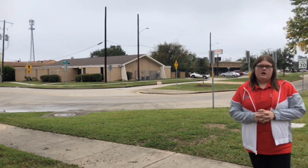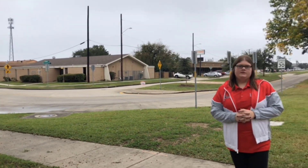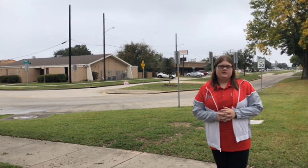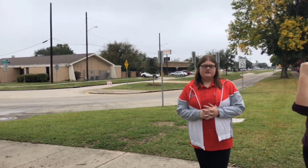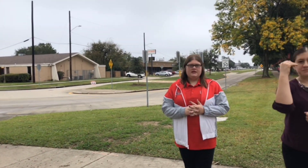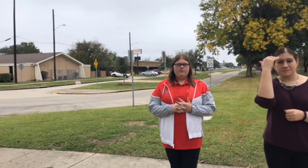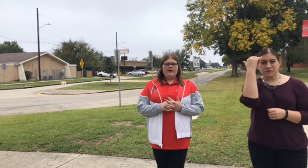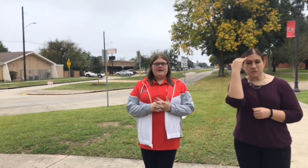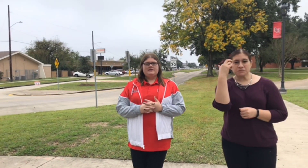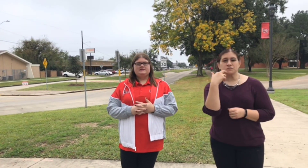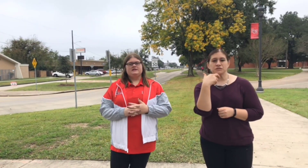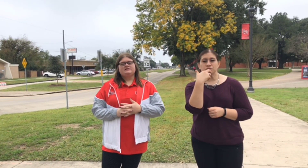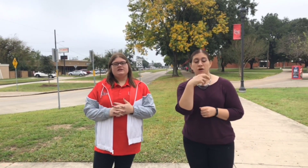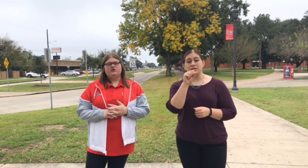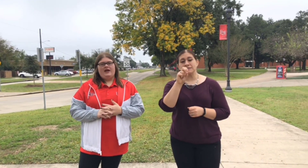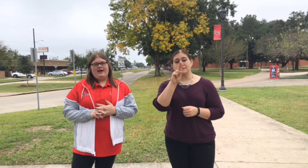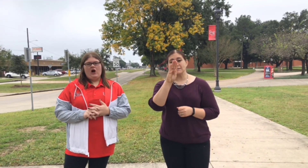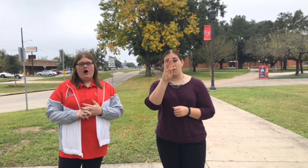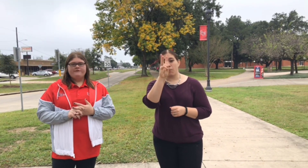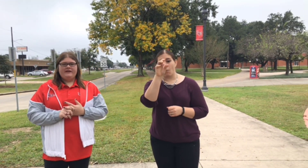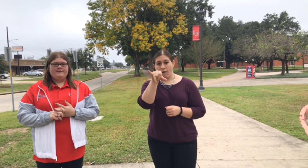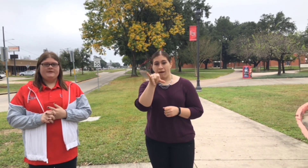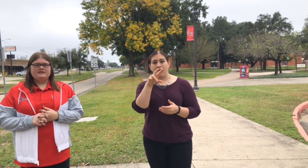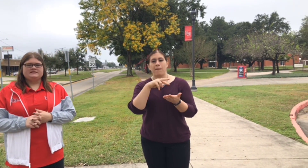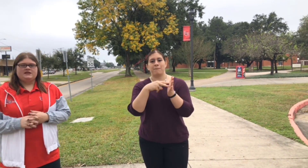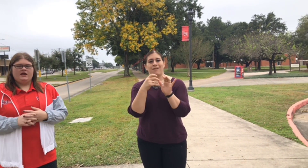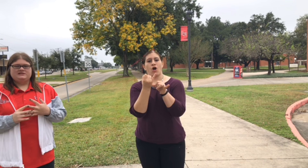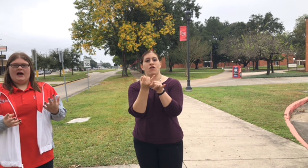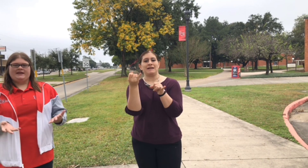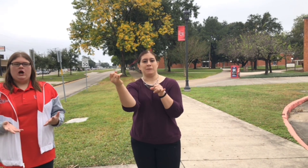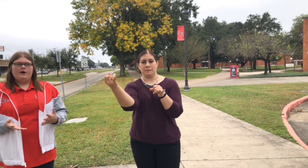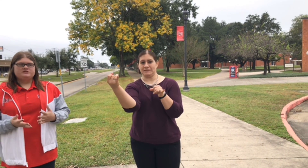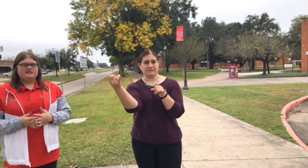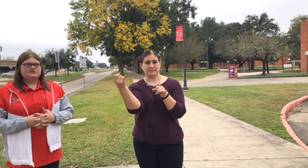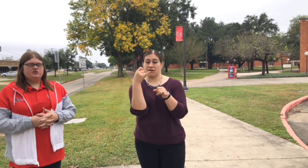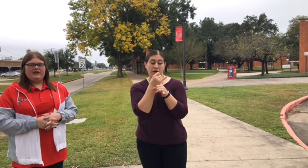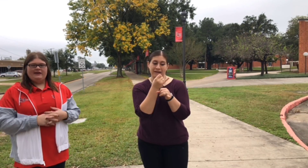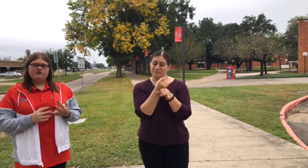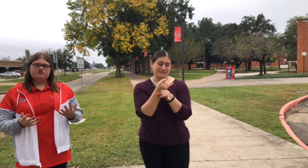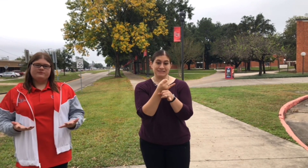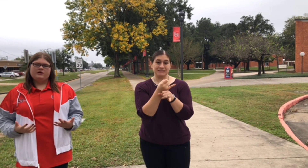The Subway is considered an off-campus dining option so you can't use your meal